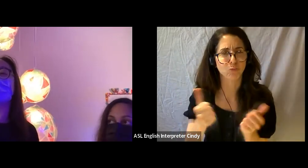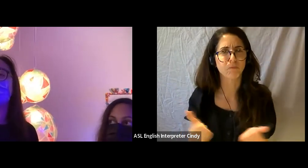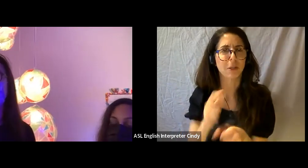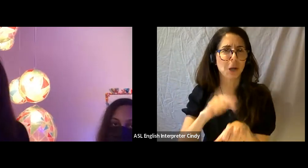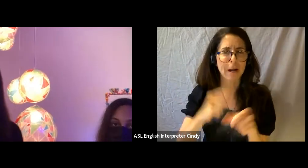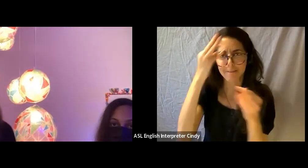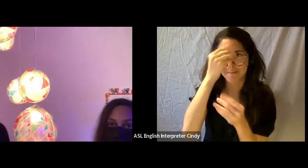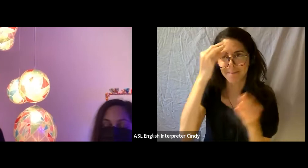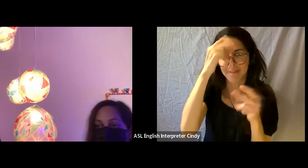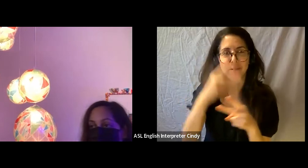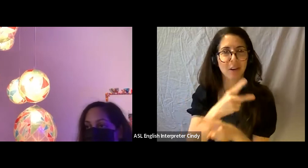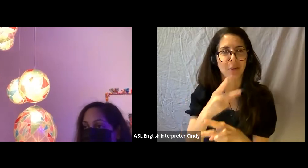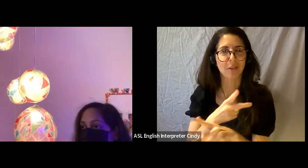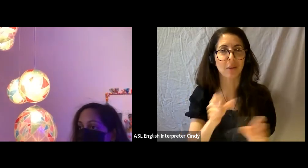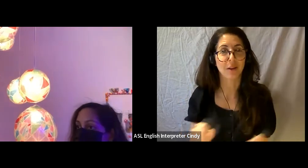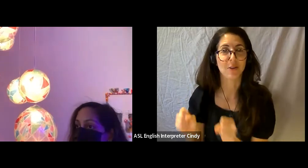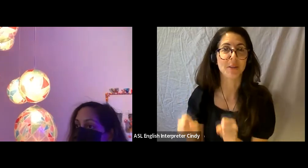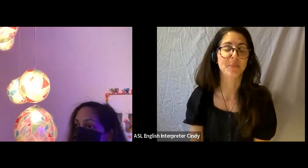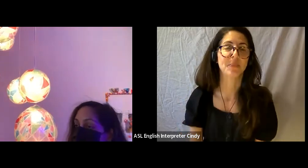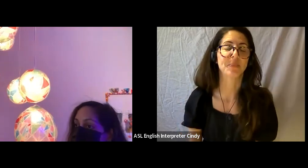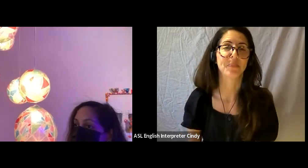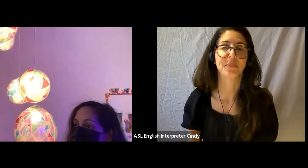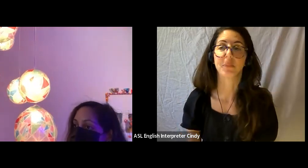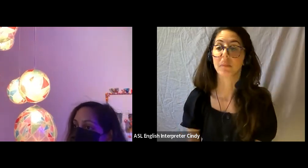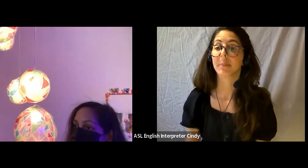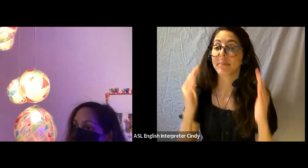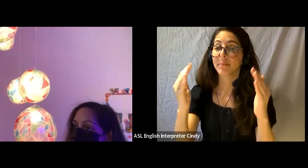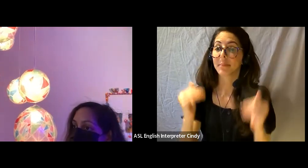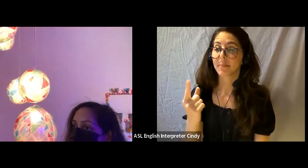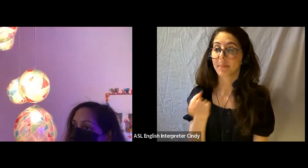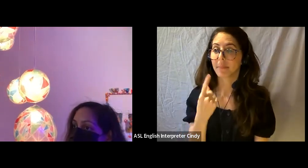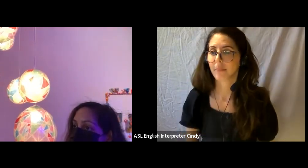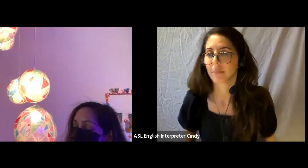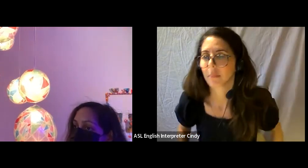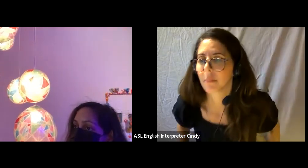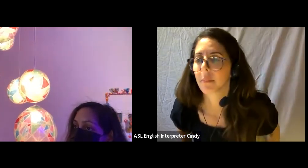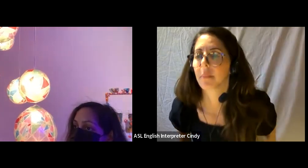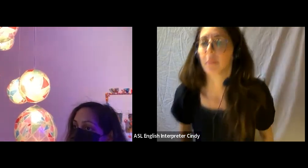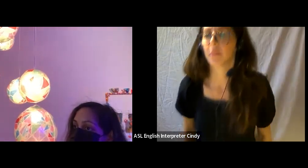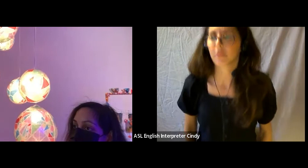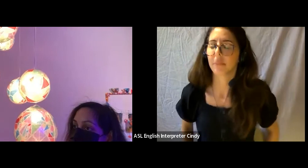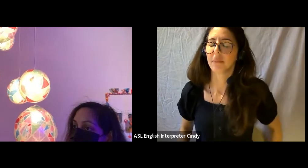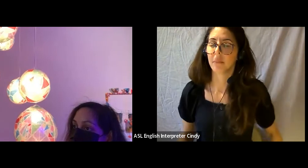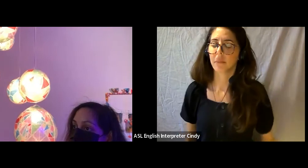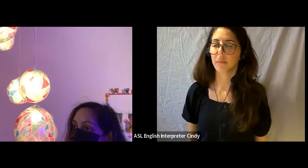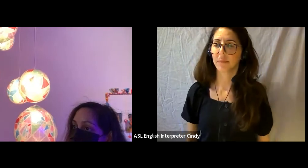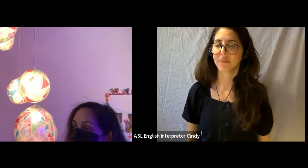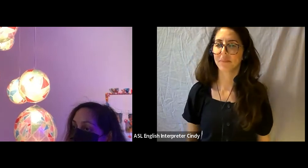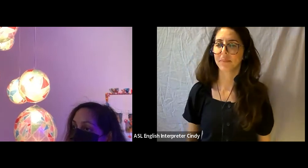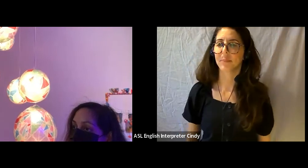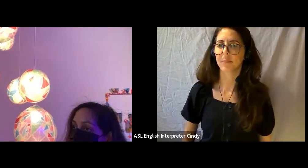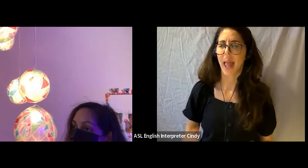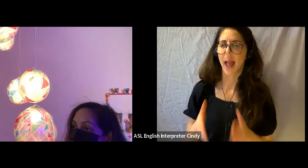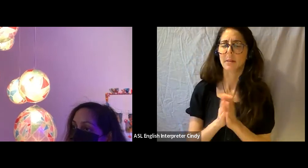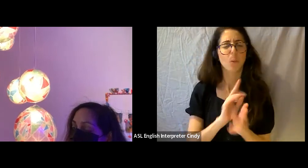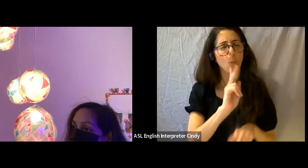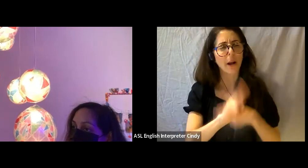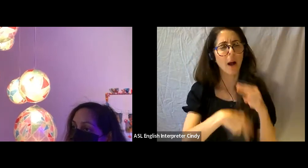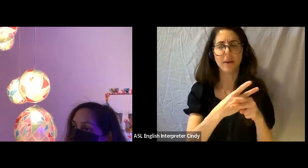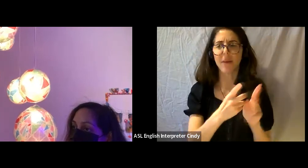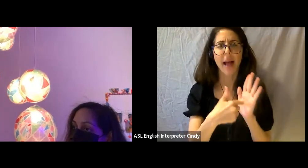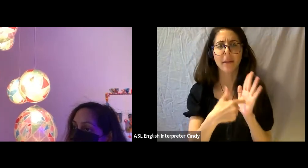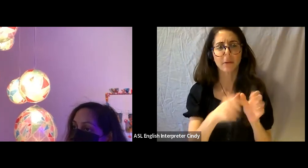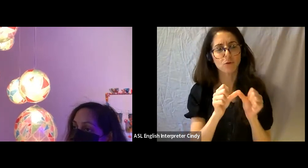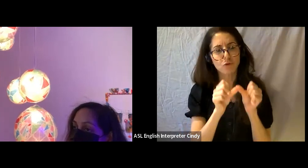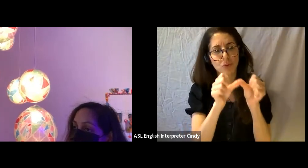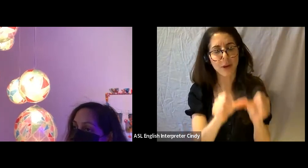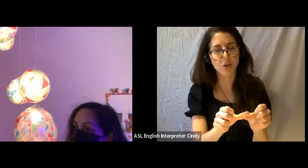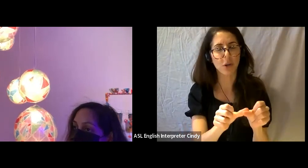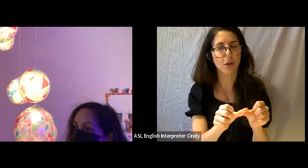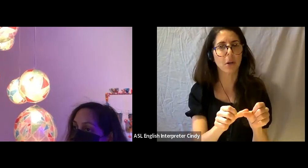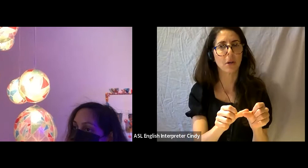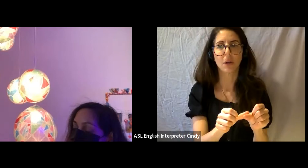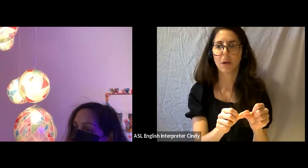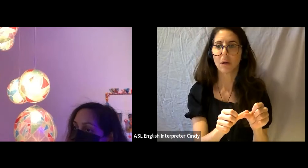the next question I got was: What kind of exhibition duration are you looking for our proposals? and